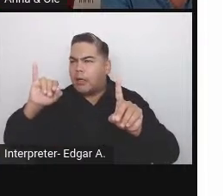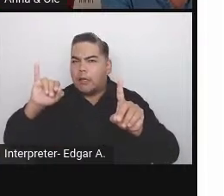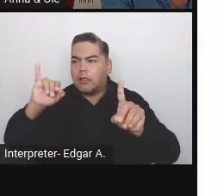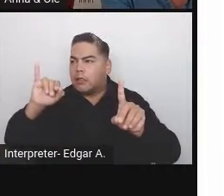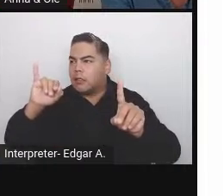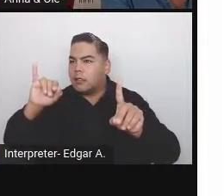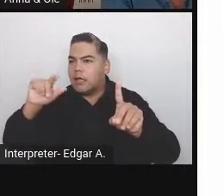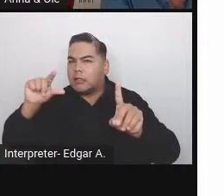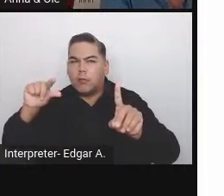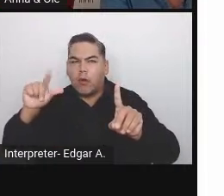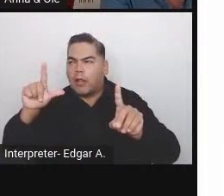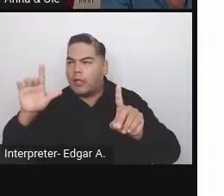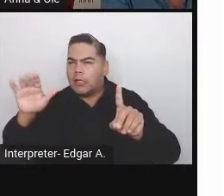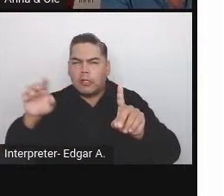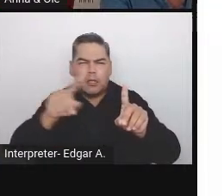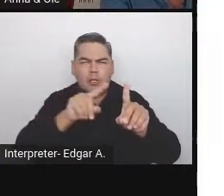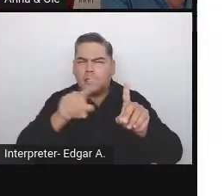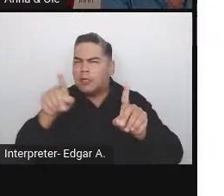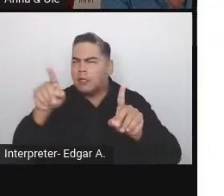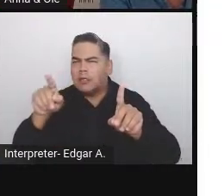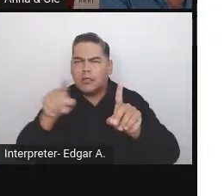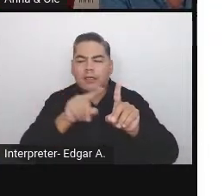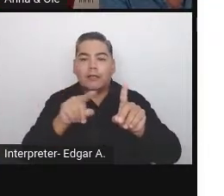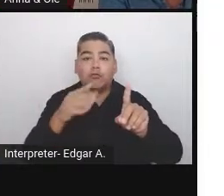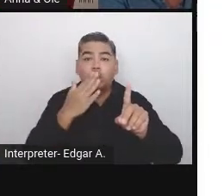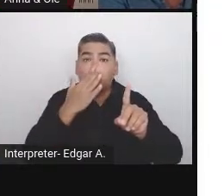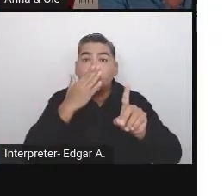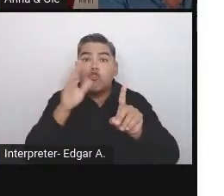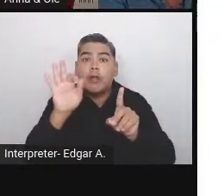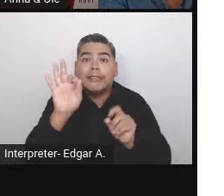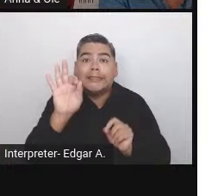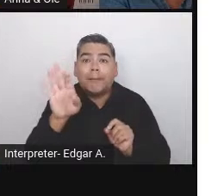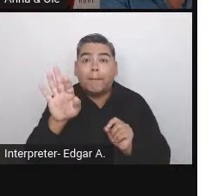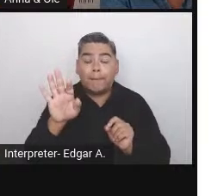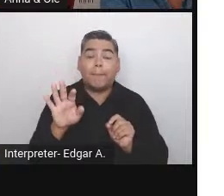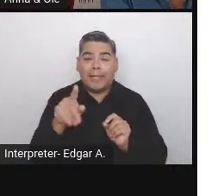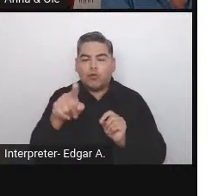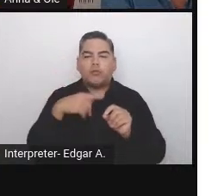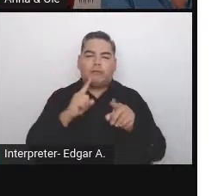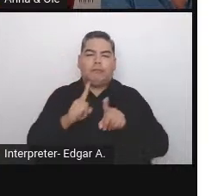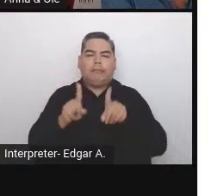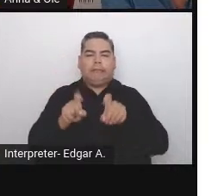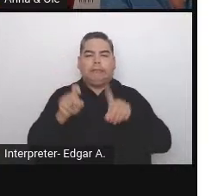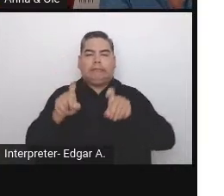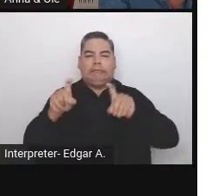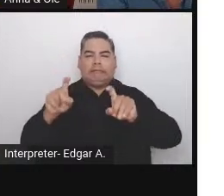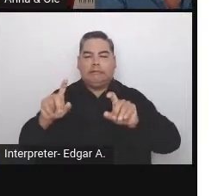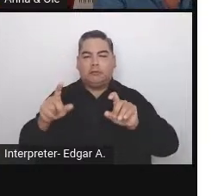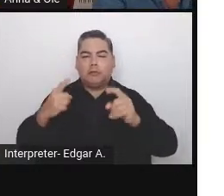usually very hard to see the difference between the number one, the large there I and a small L so